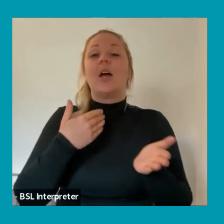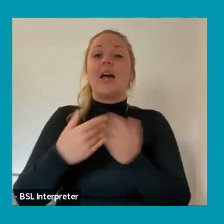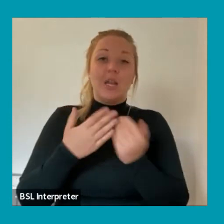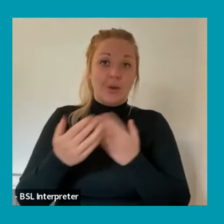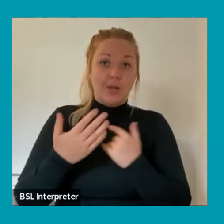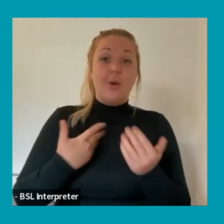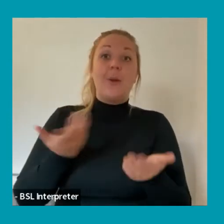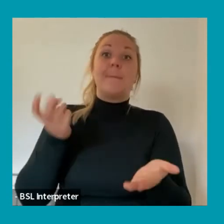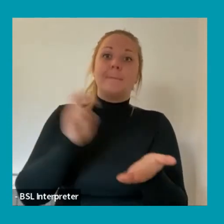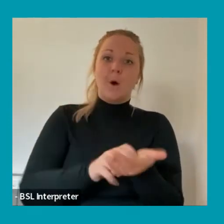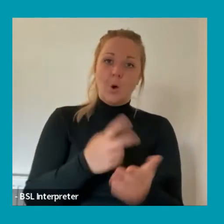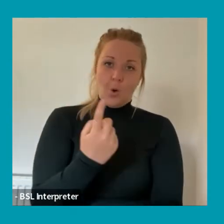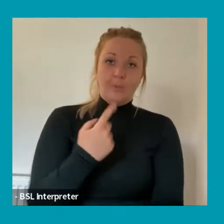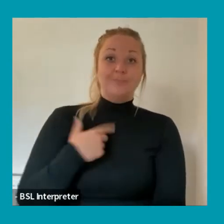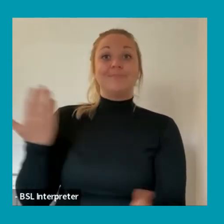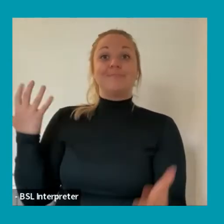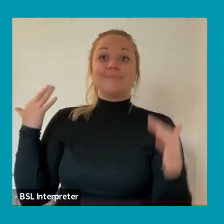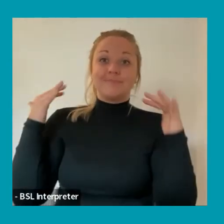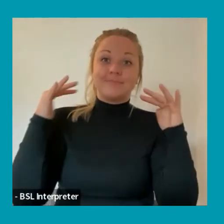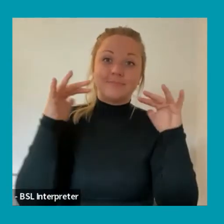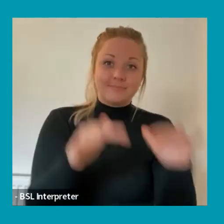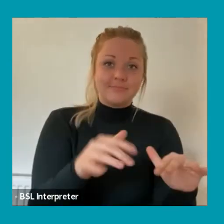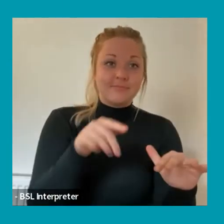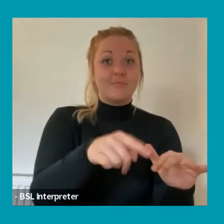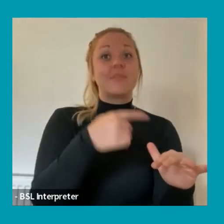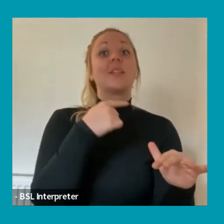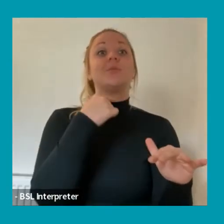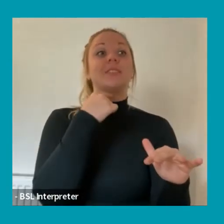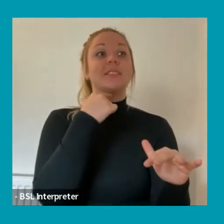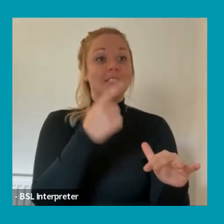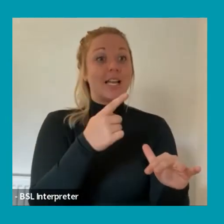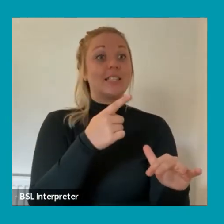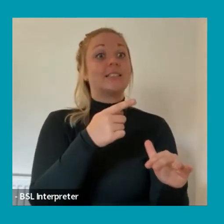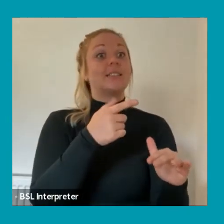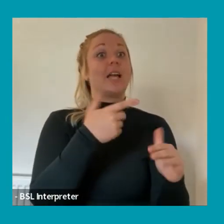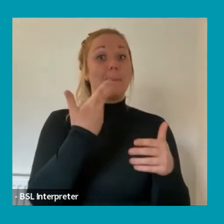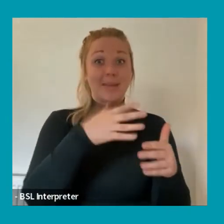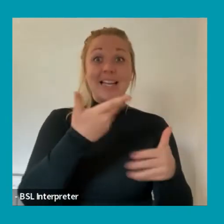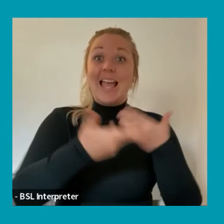We walked up and told them, what everyone's access needs were in advance.